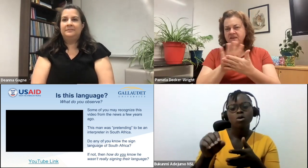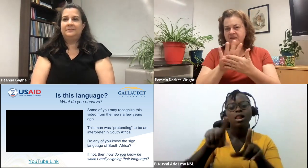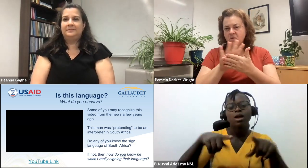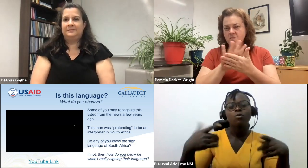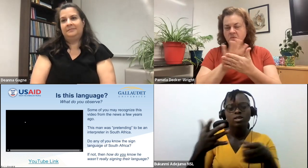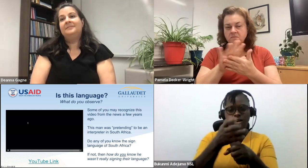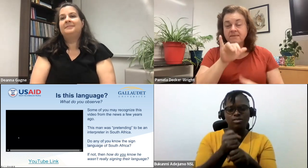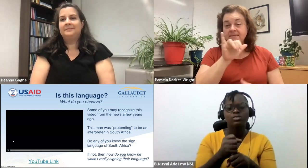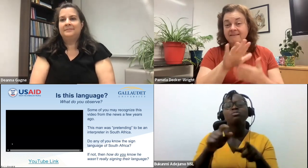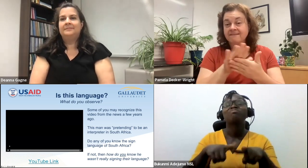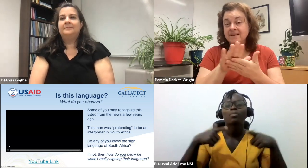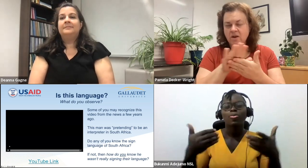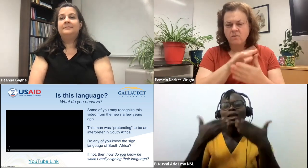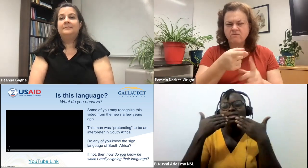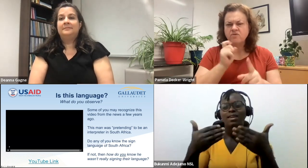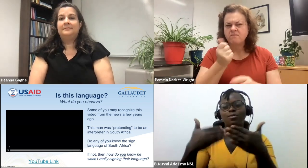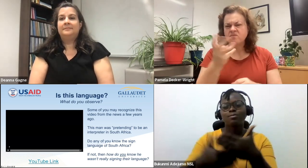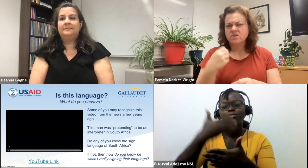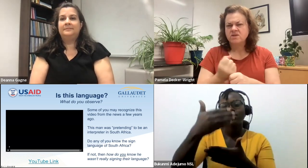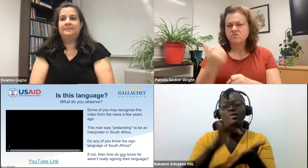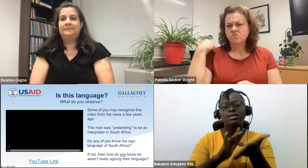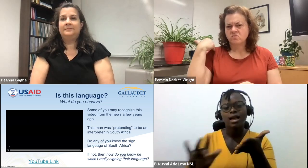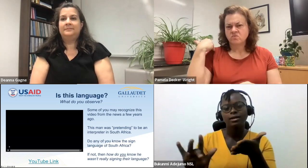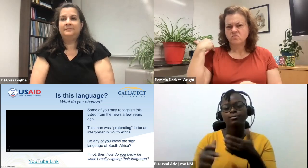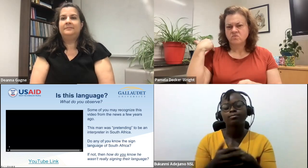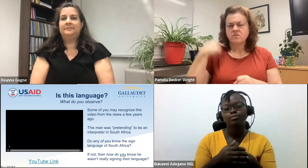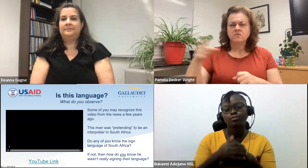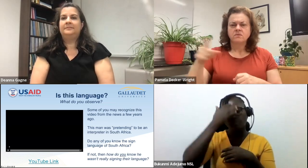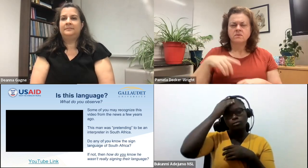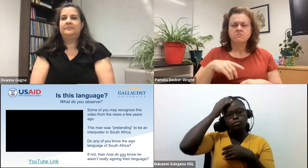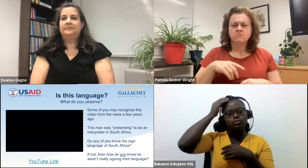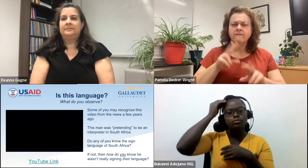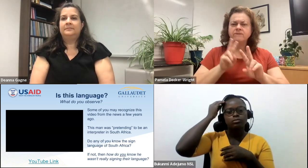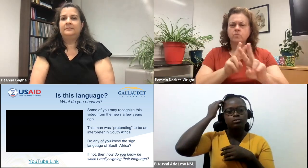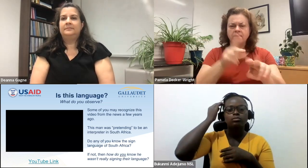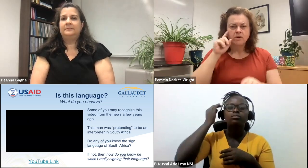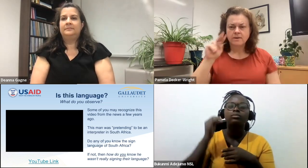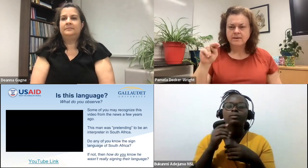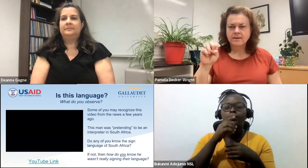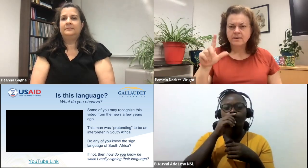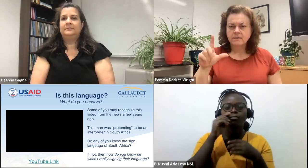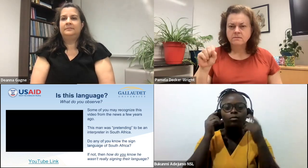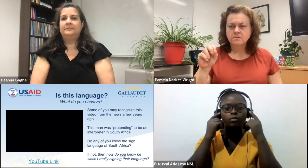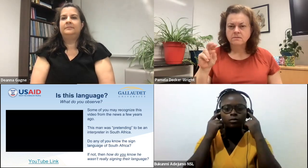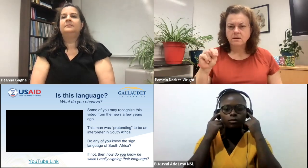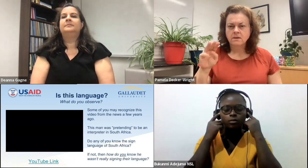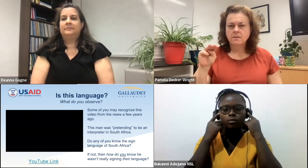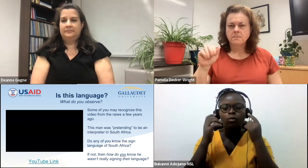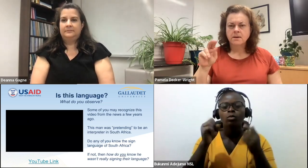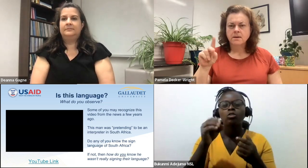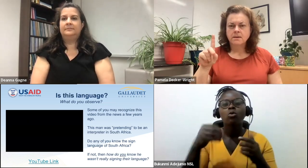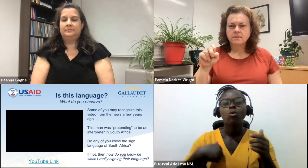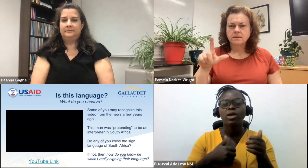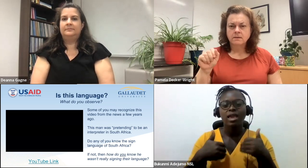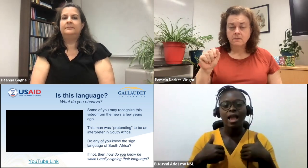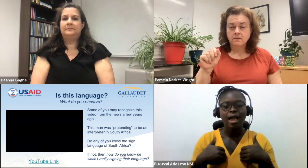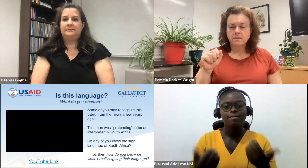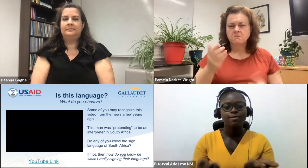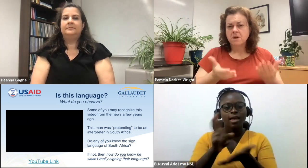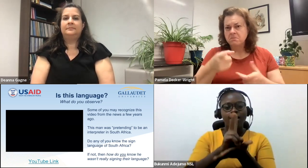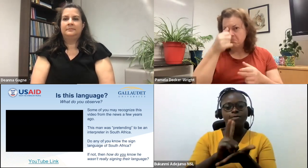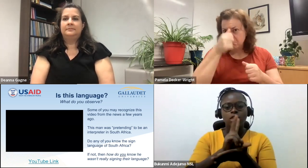So we have a brief video as an example here. The video is from a few years ago it was during the funeral of Nelson Mandela.